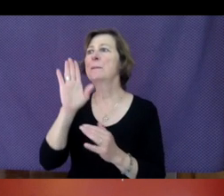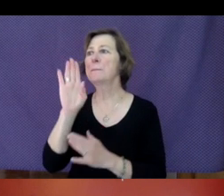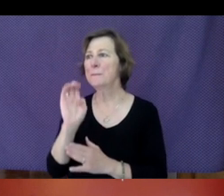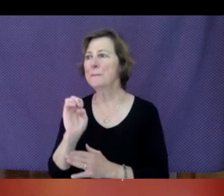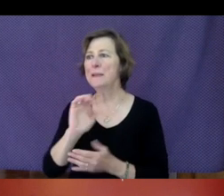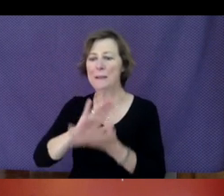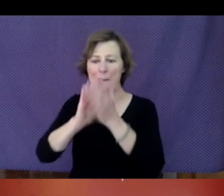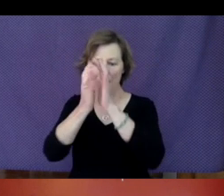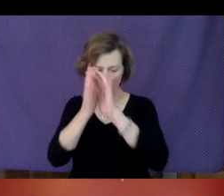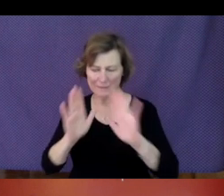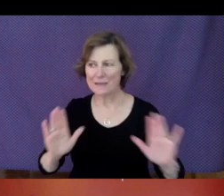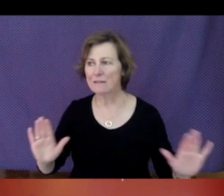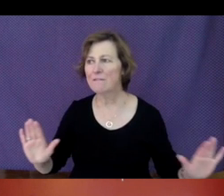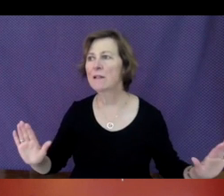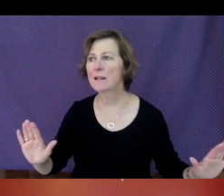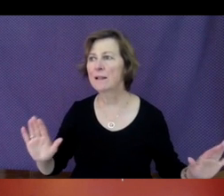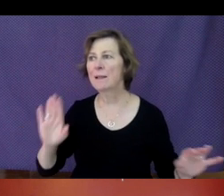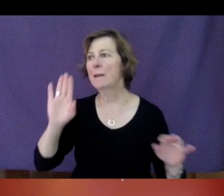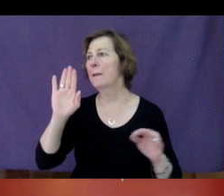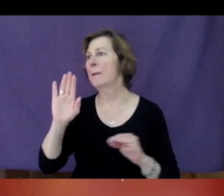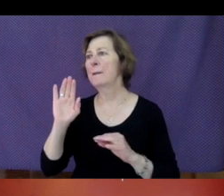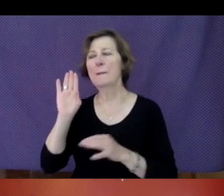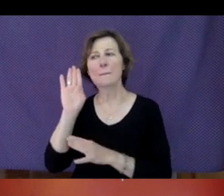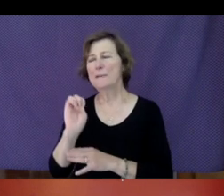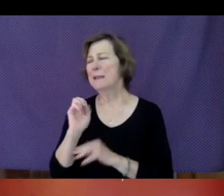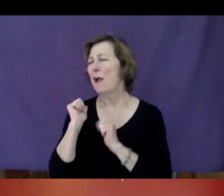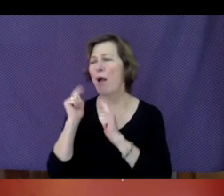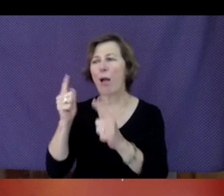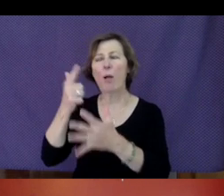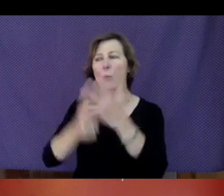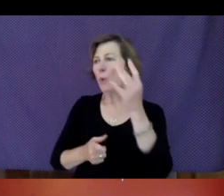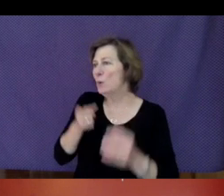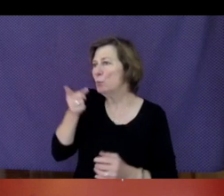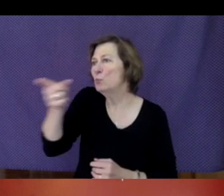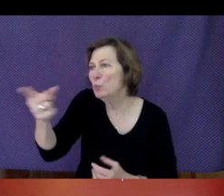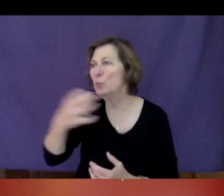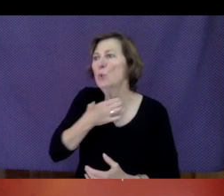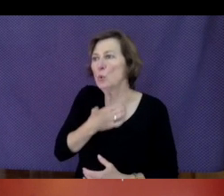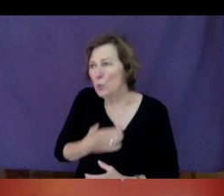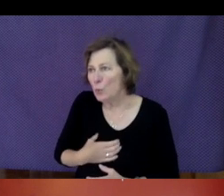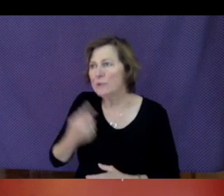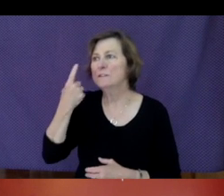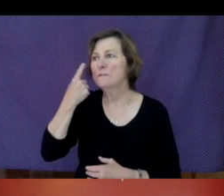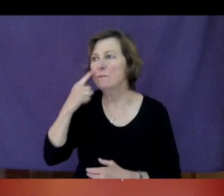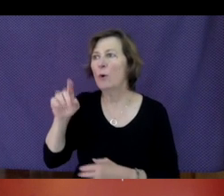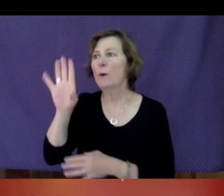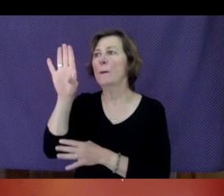Be all the things you wish for. Be your own better self